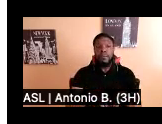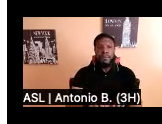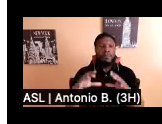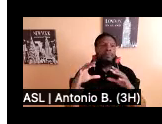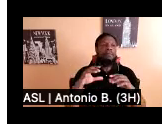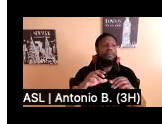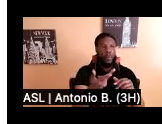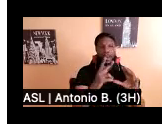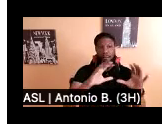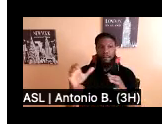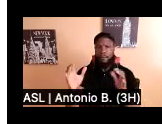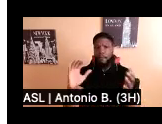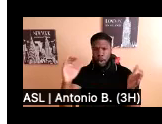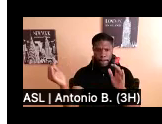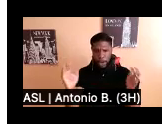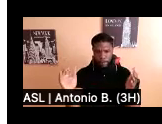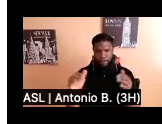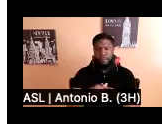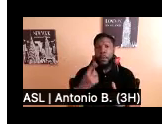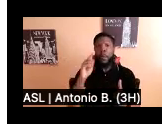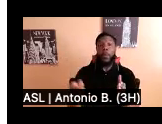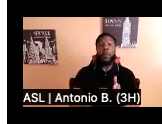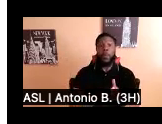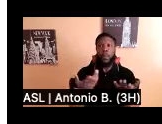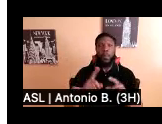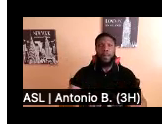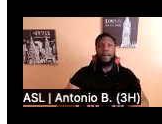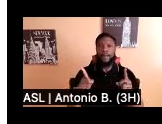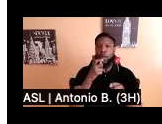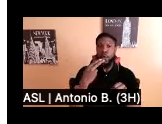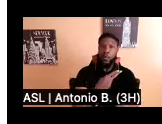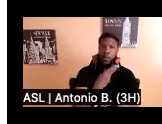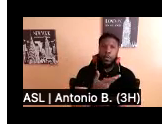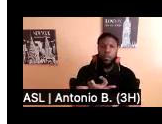and what I noticed was a marked difference in who used those those three comment types.